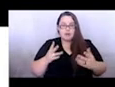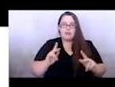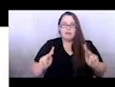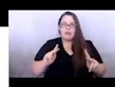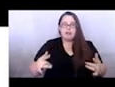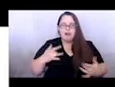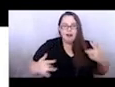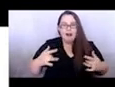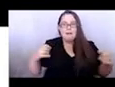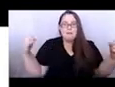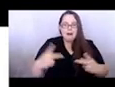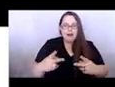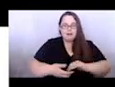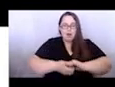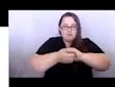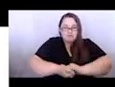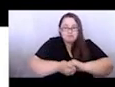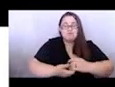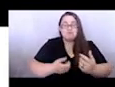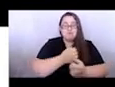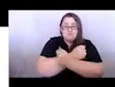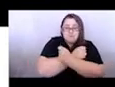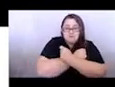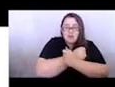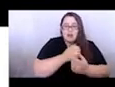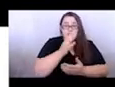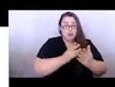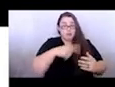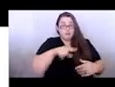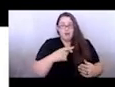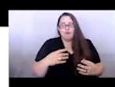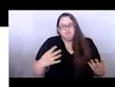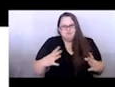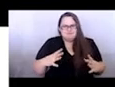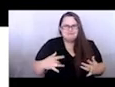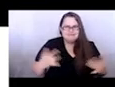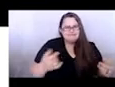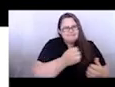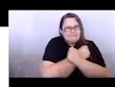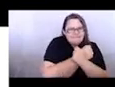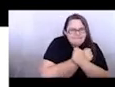handshakes or hugs, and some of you will be OK with that. Others will want to maintain social distancing,